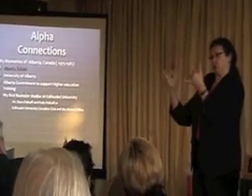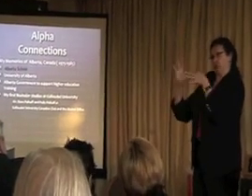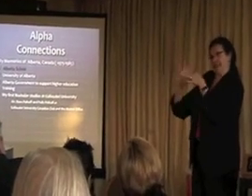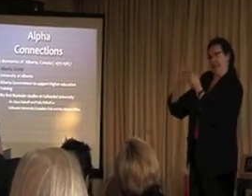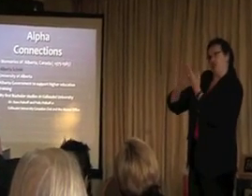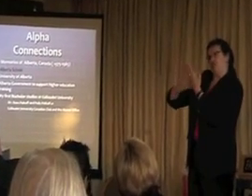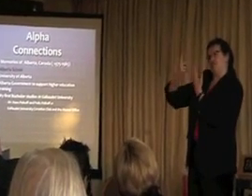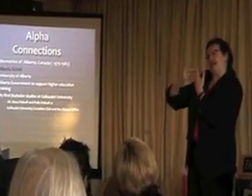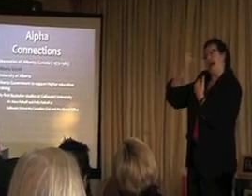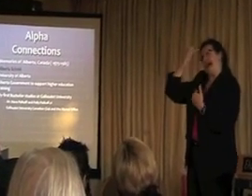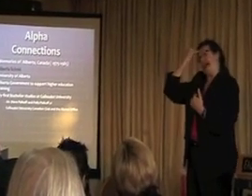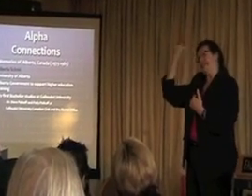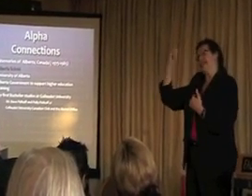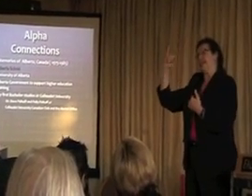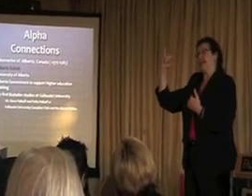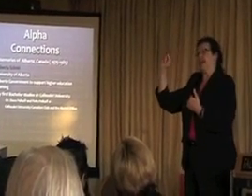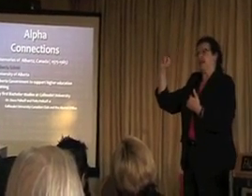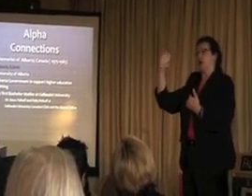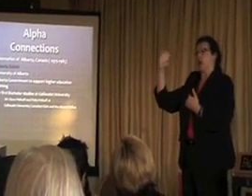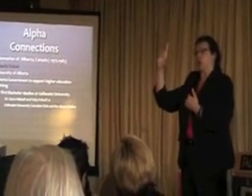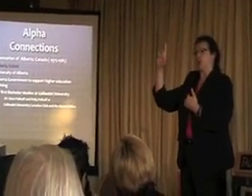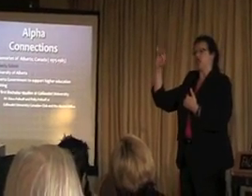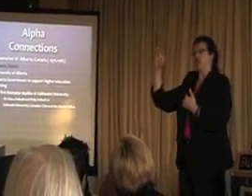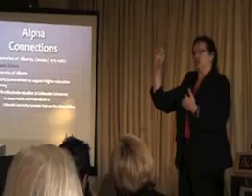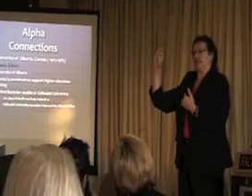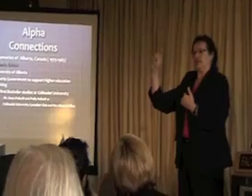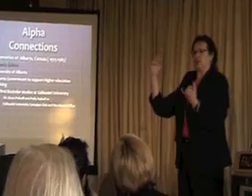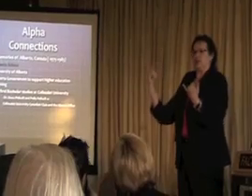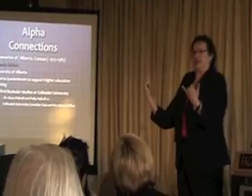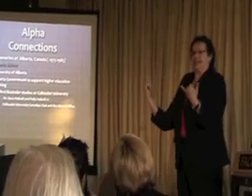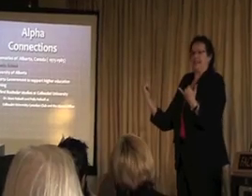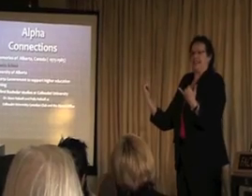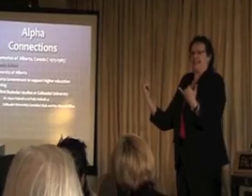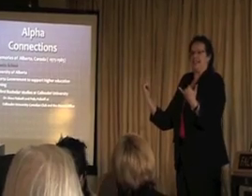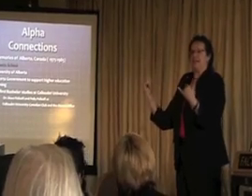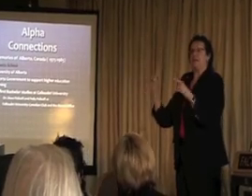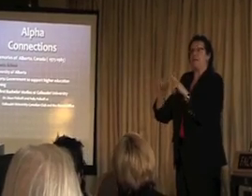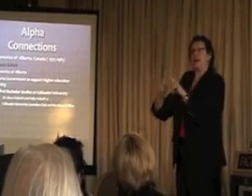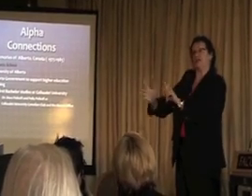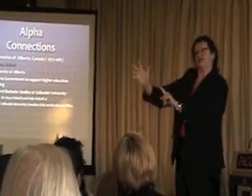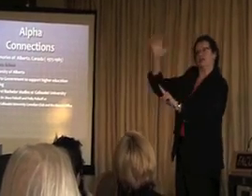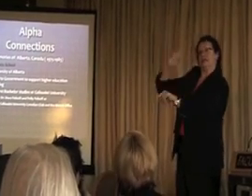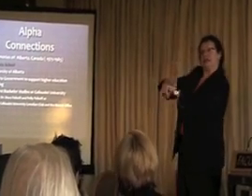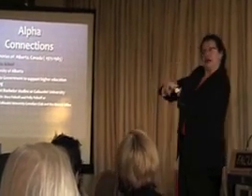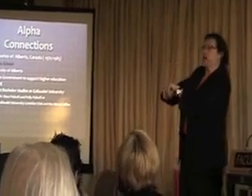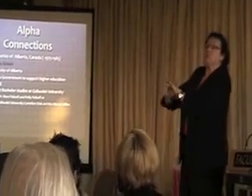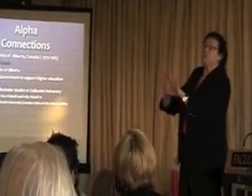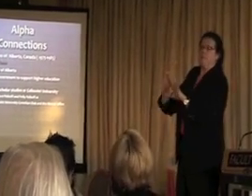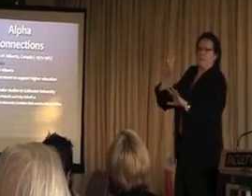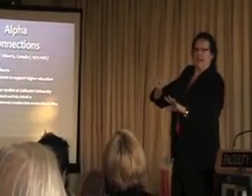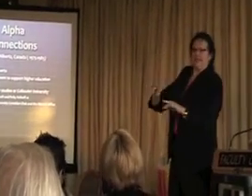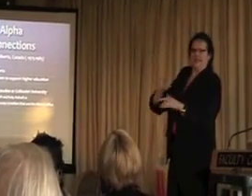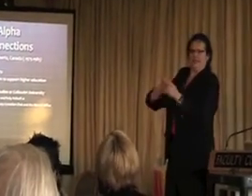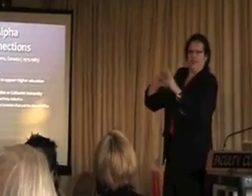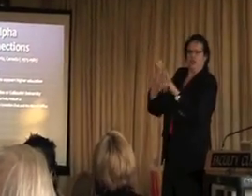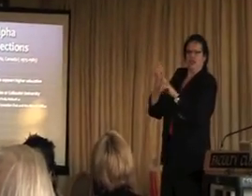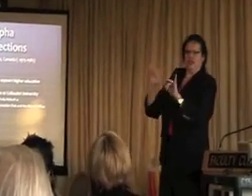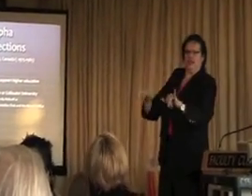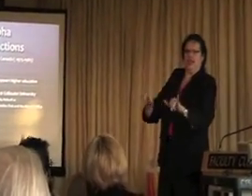that there were more Canadian students so that because when I look at the inclusion that we have today compared to what was happening at my time, I had to go to another institution.